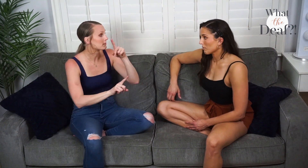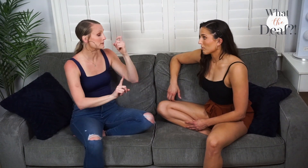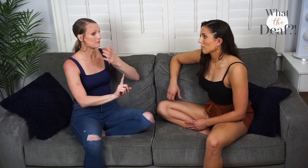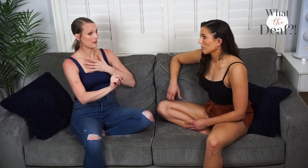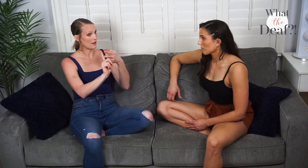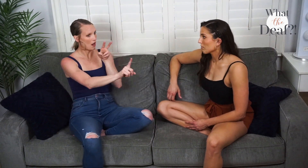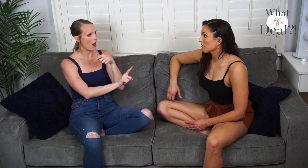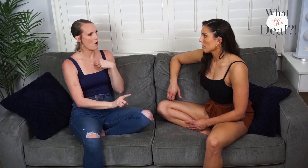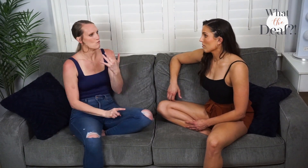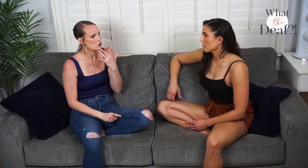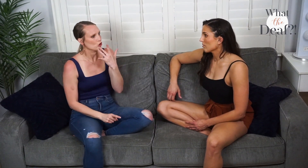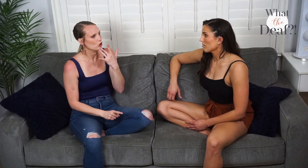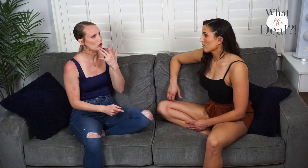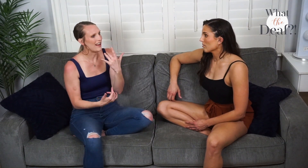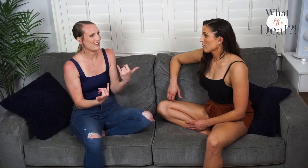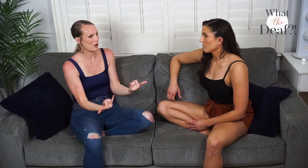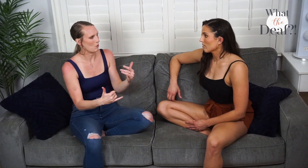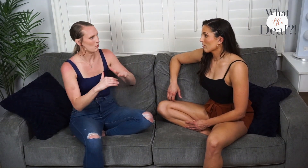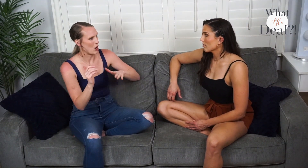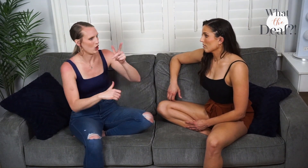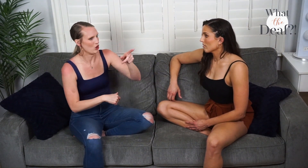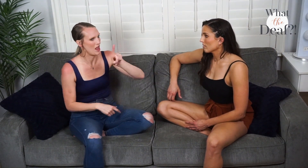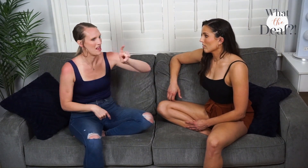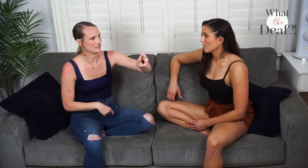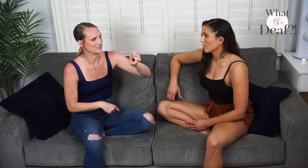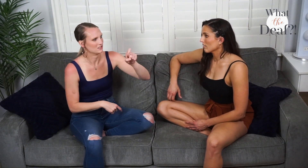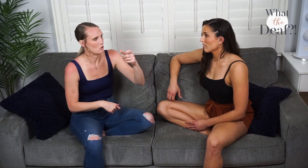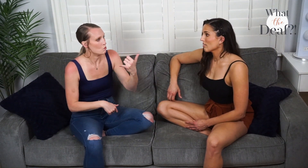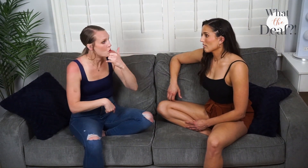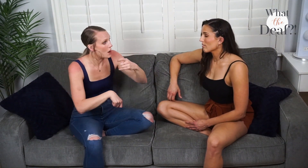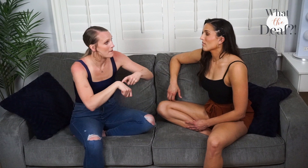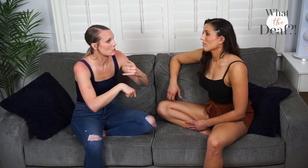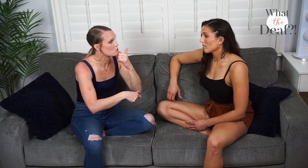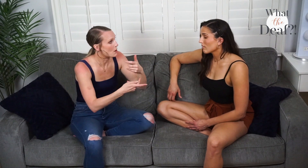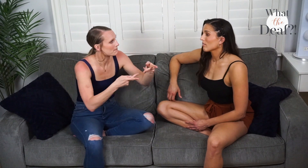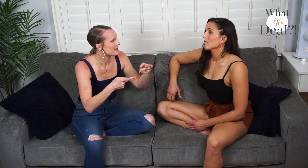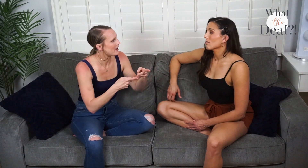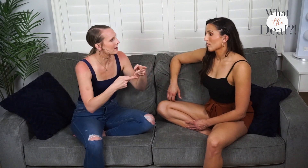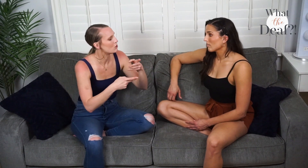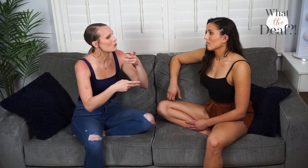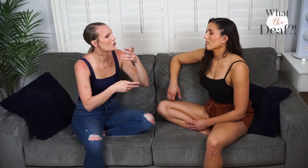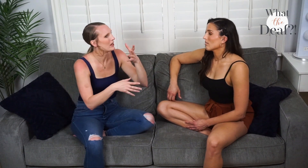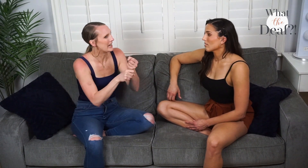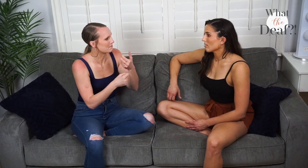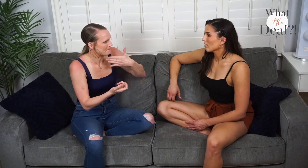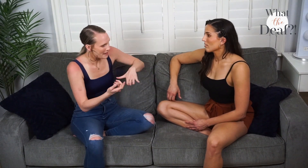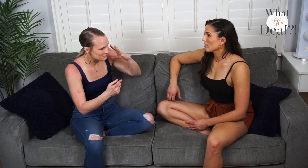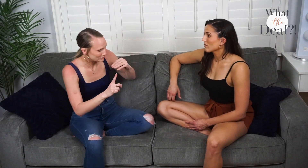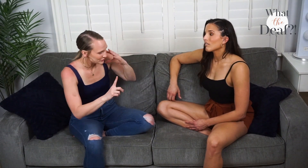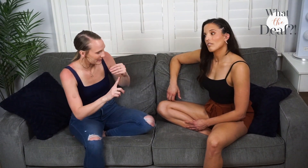Ask me anything, I'm happy to answer because from my perspective I'd rather have you ask me now than ask somebody at the wrong place in wrong time